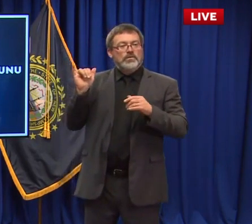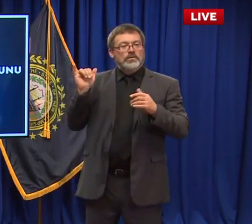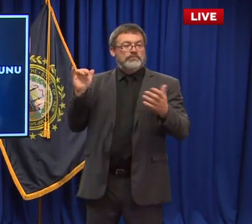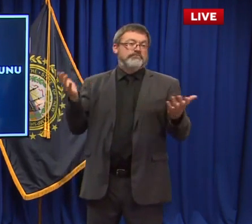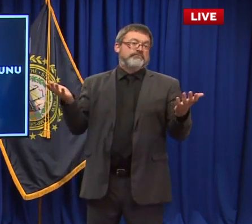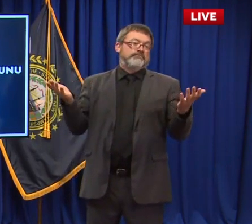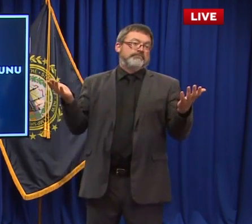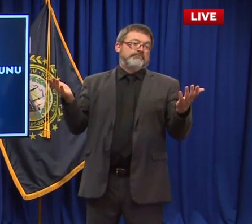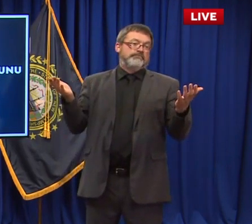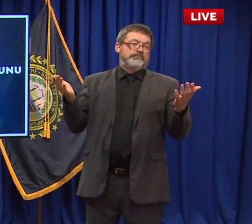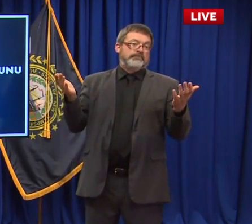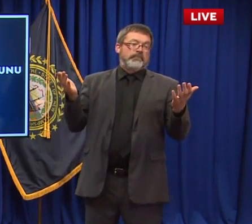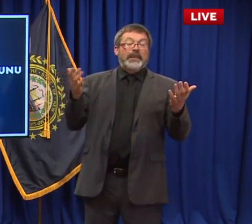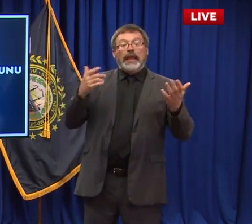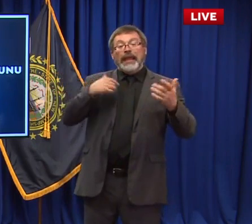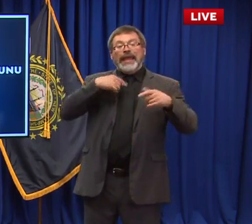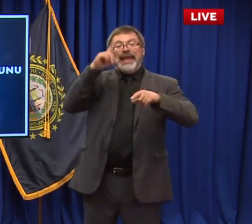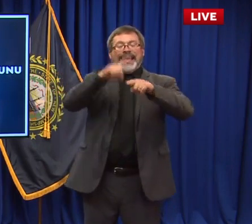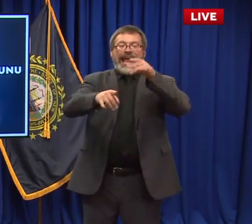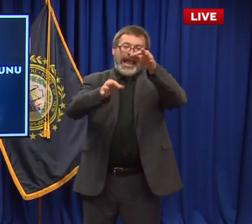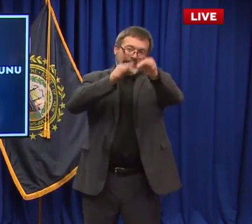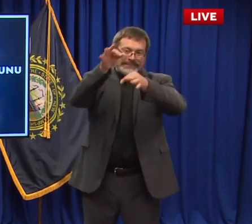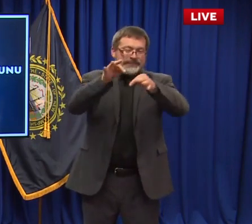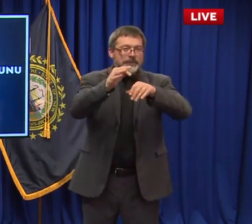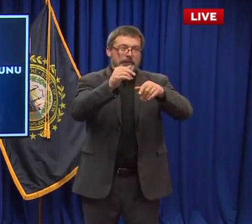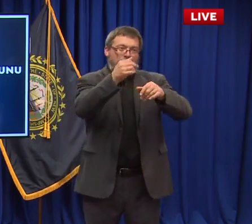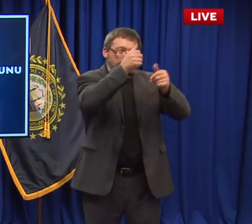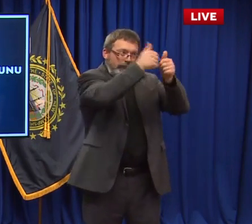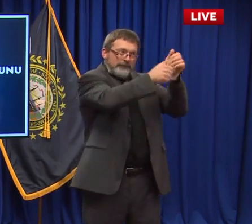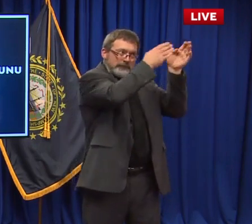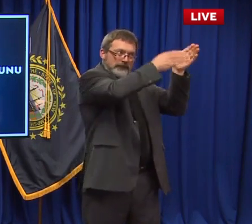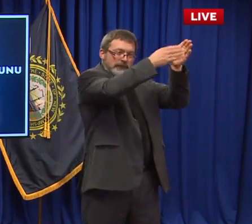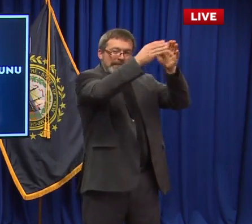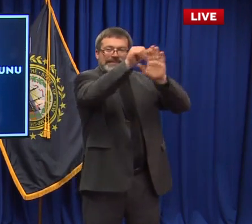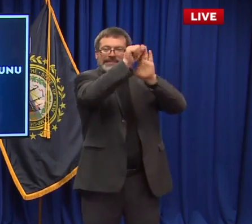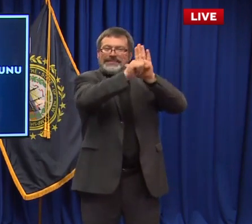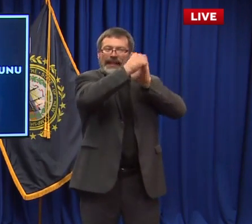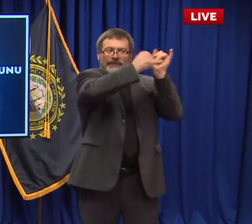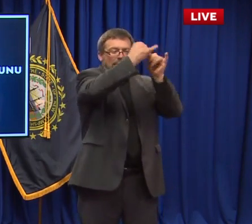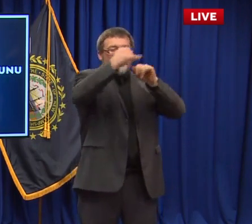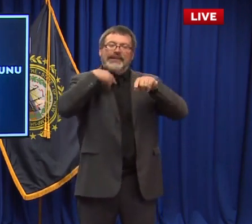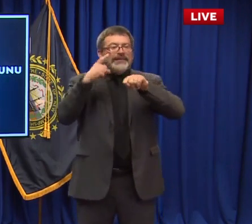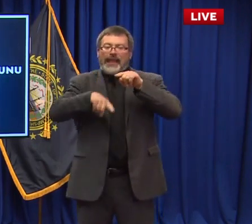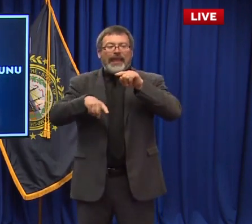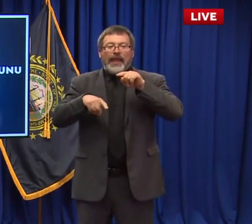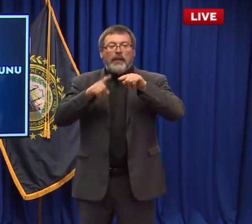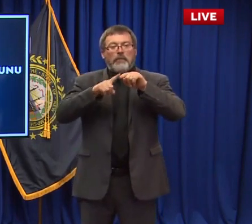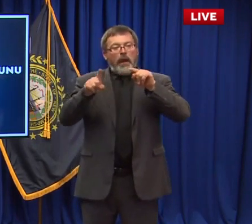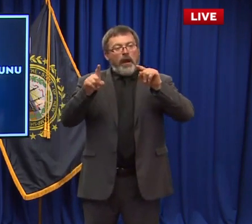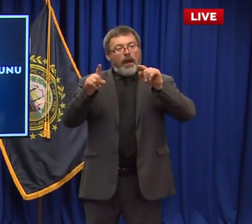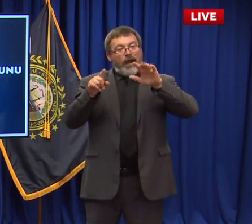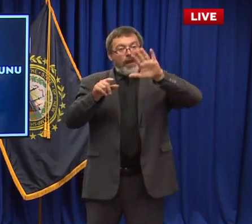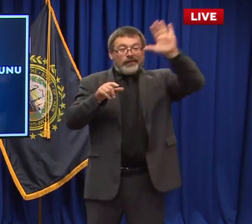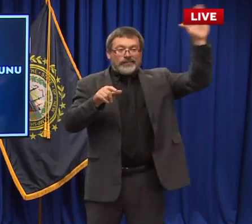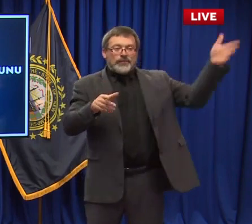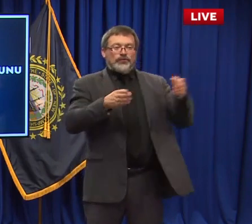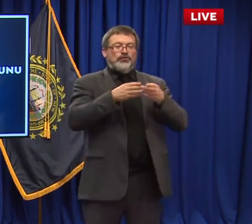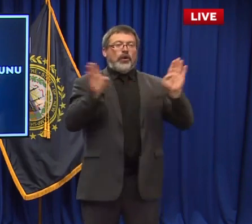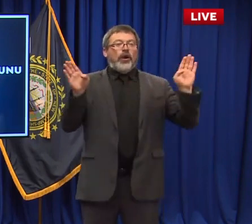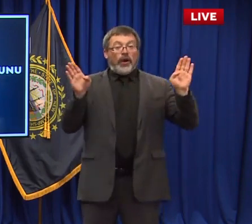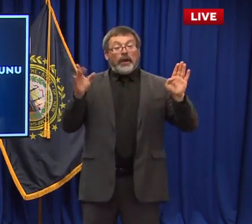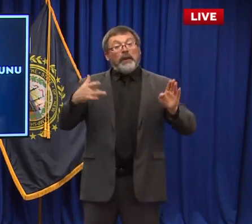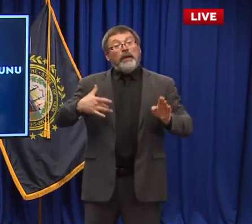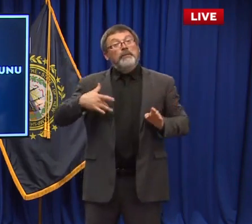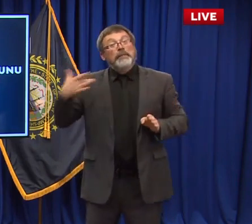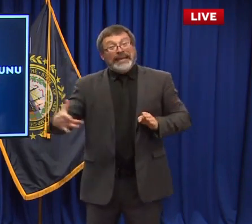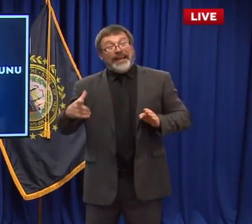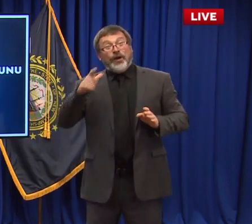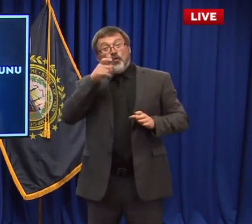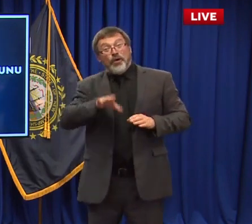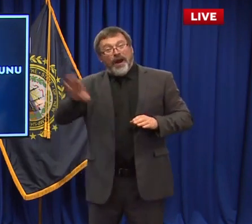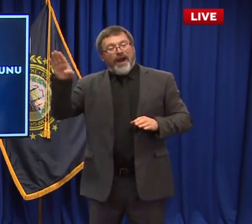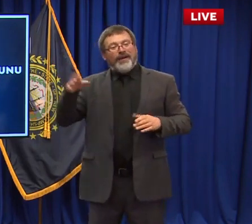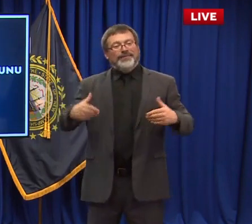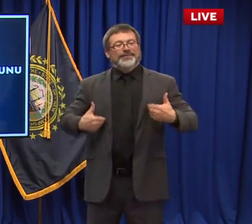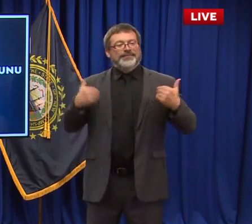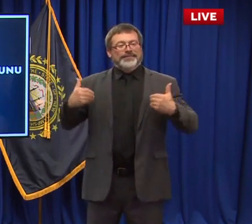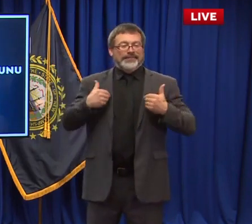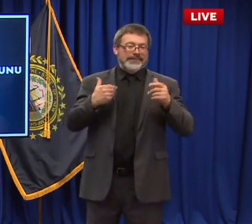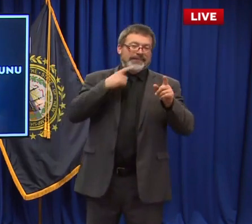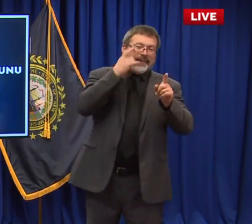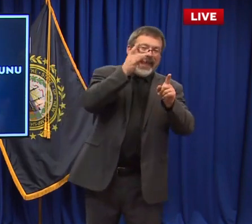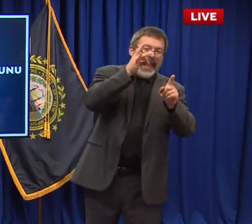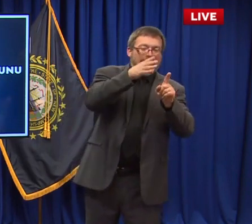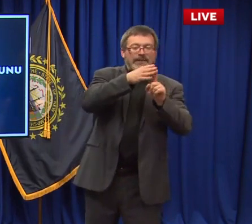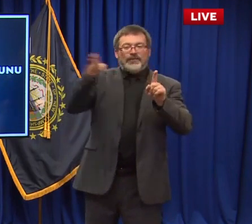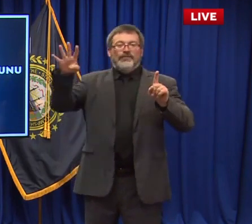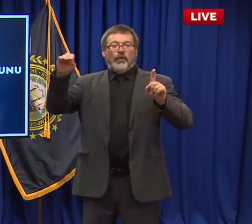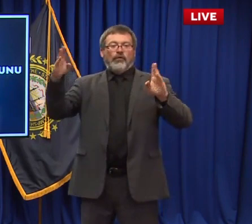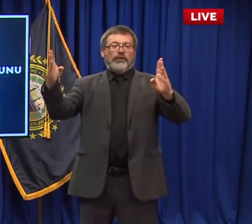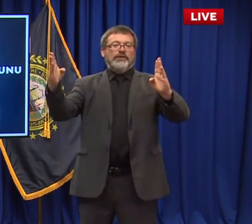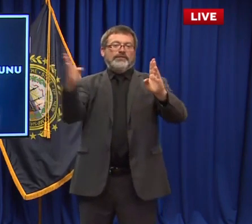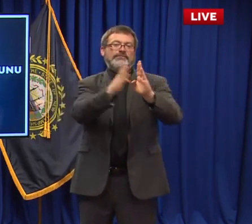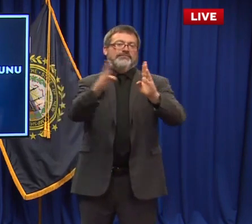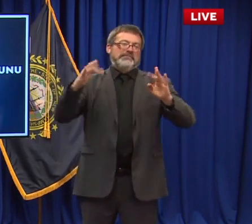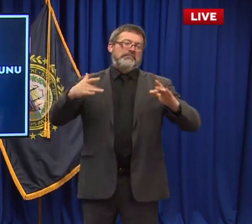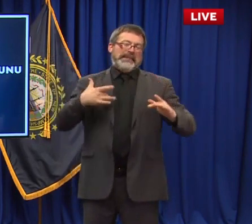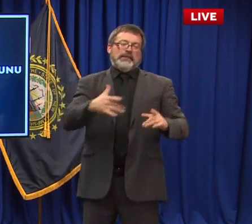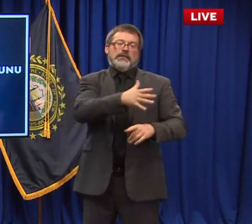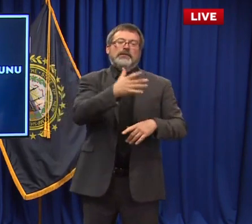THE REPORTS OUT OF MANY OF THE STATES -- I AM NOT FAMILIAR WITH THE SITUATION IN EACH AND EVERY STATE, BUT THE REPORTS OUT OF A NUMBER OF THE STATES ARE THAT POTENTIALLY A YOUNGER AGE